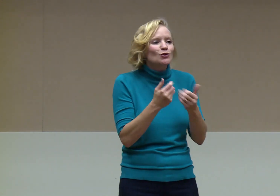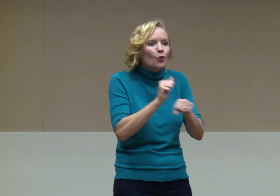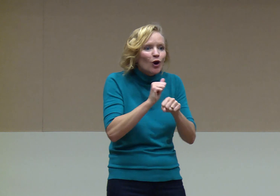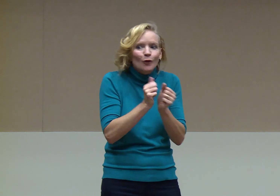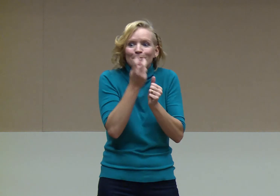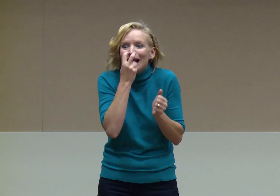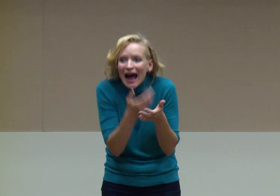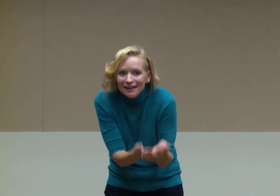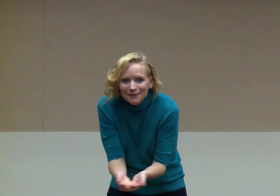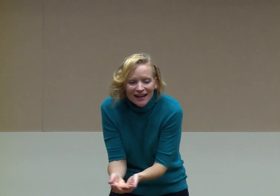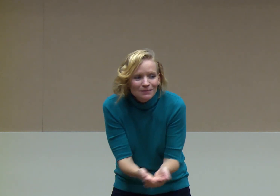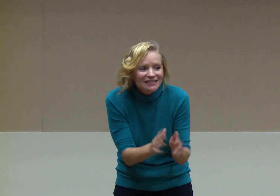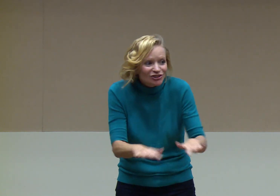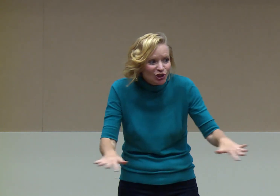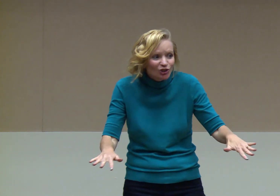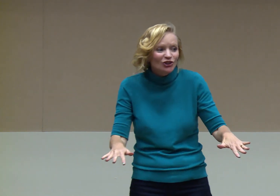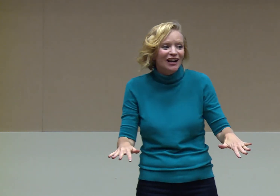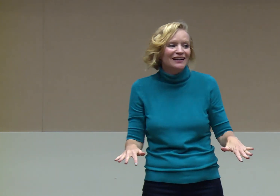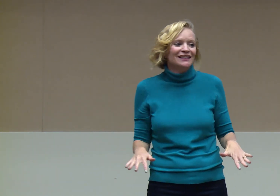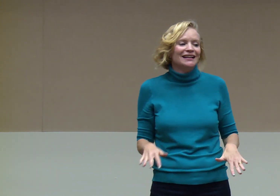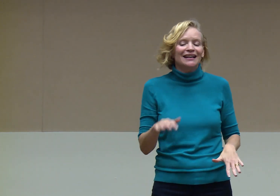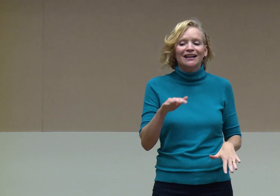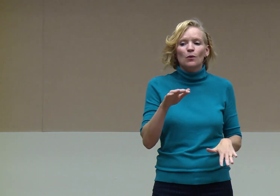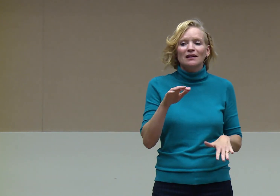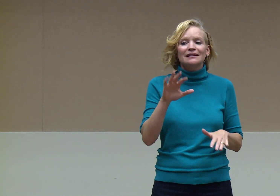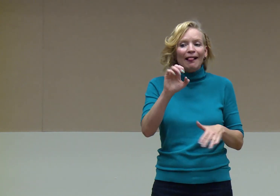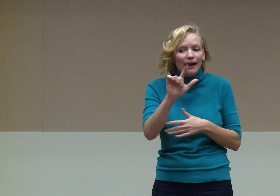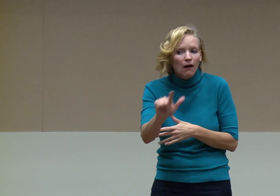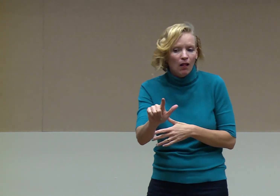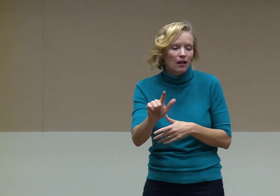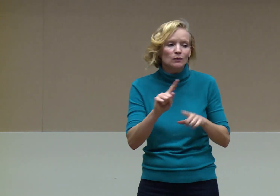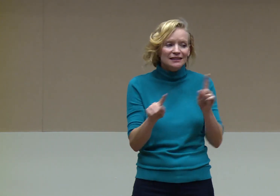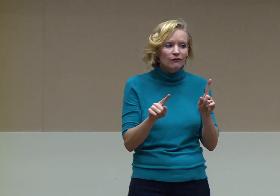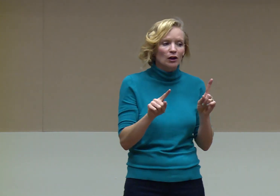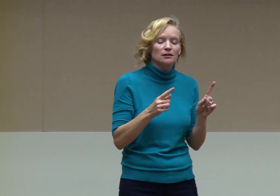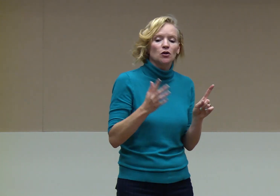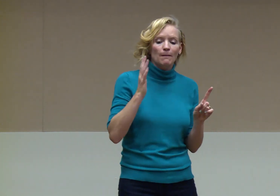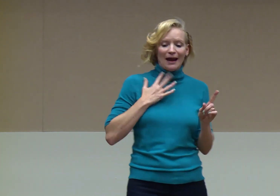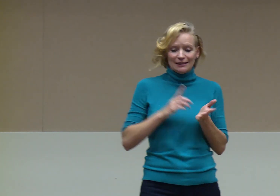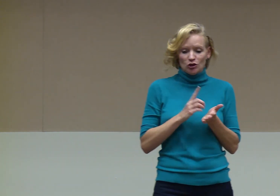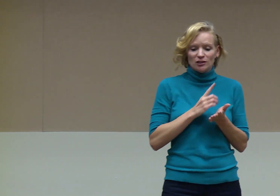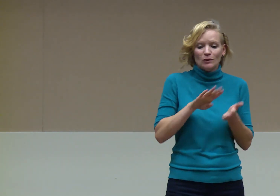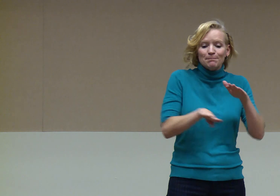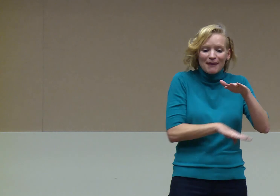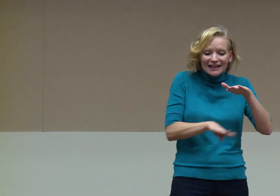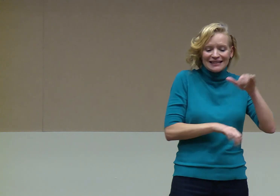how to work with blind babies and children. It was clinical. It was different.